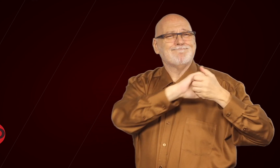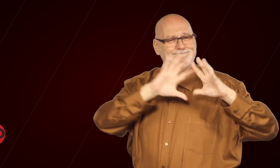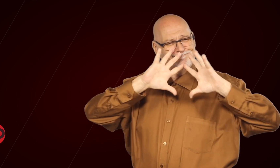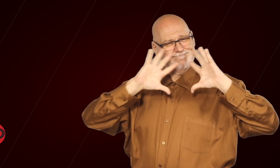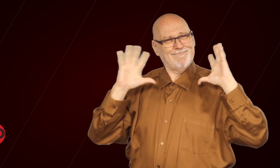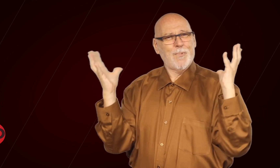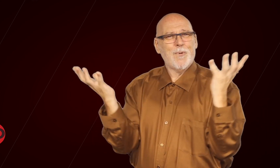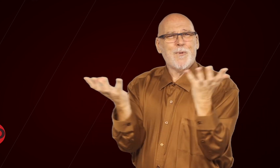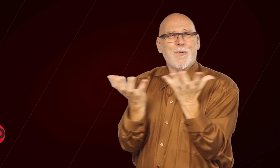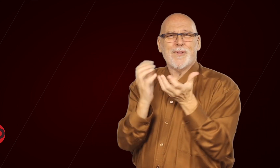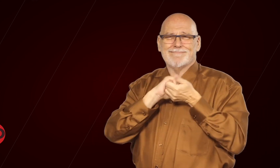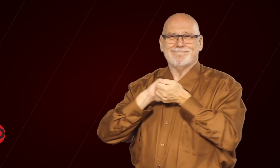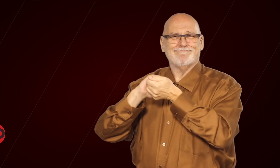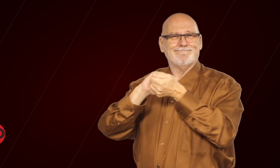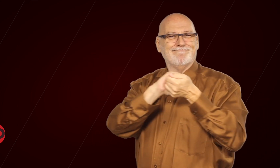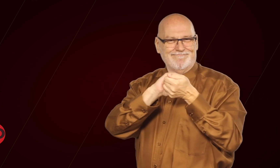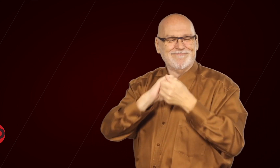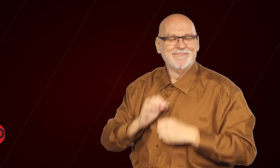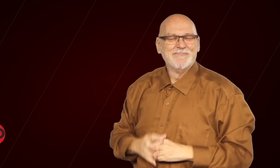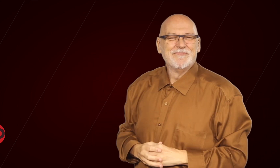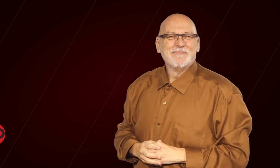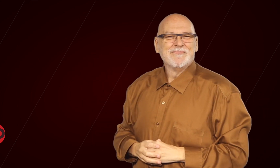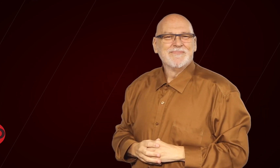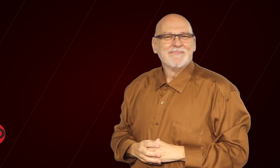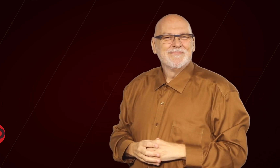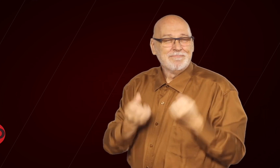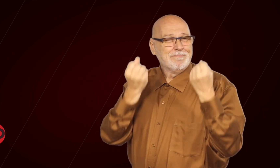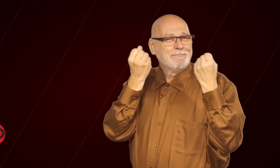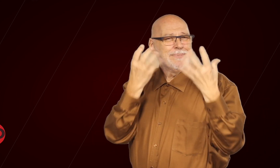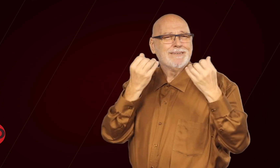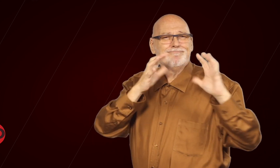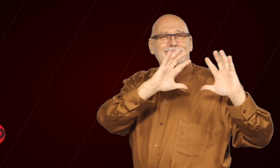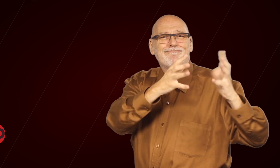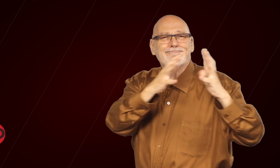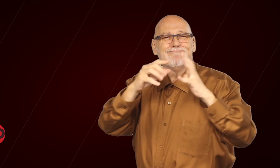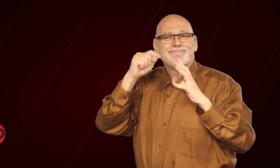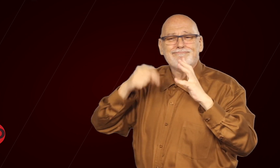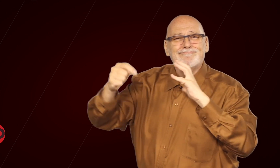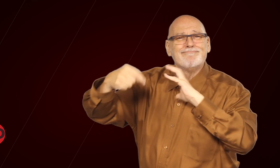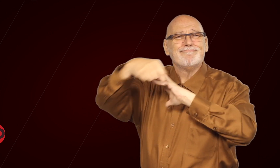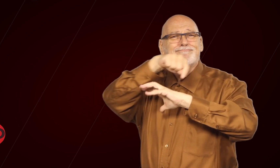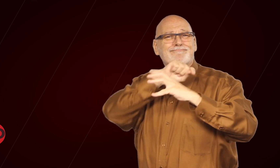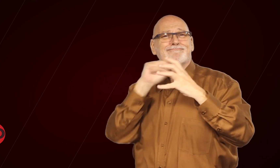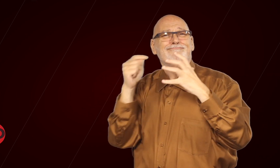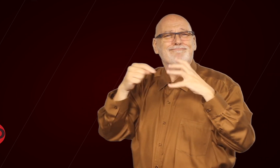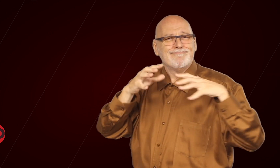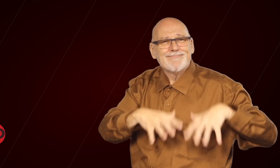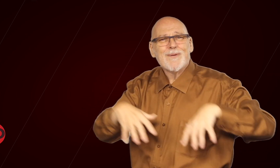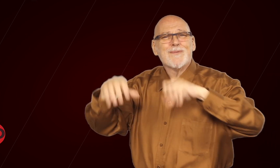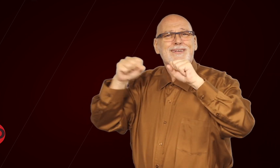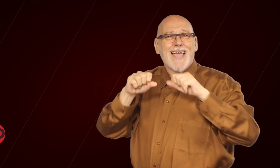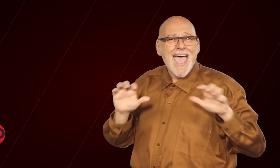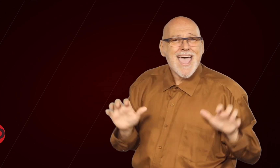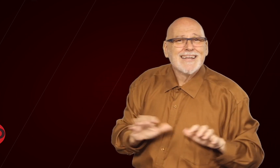to the rest of the world. Many groups host activities and events during